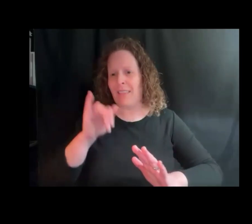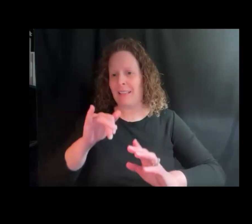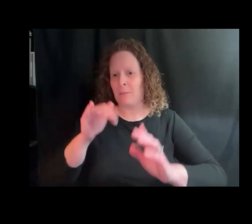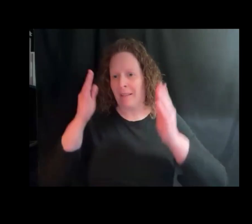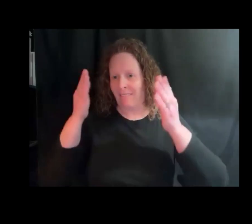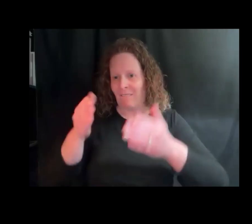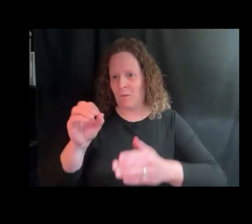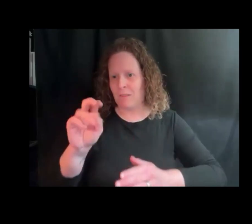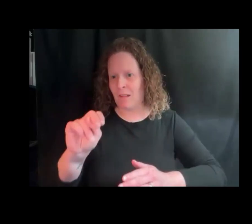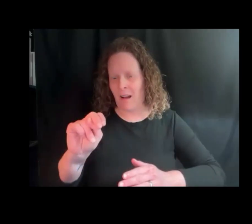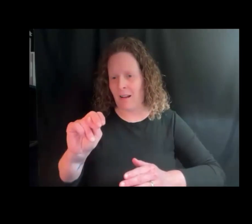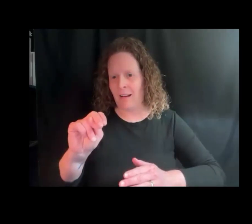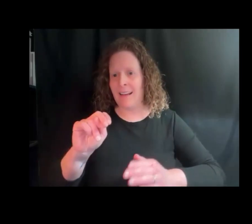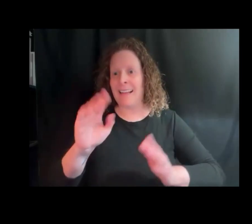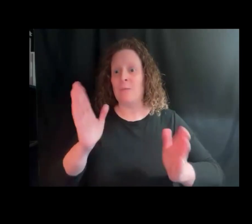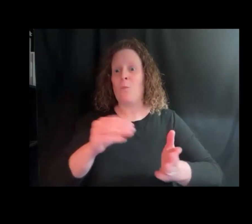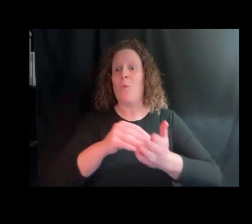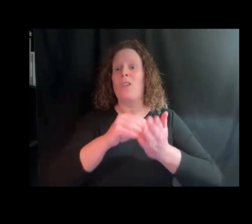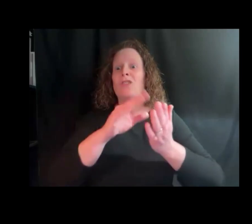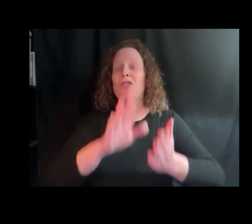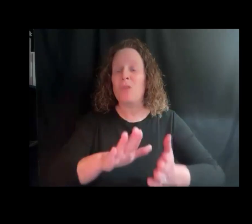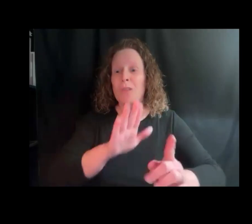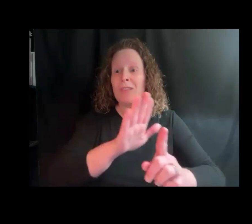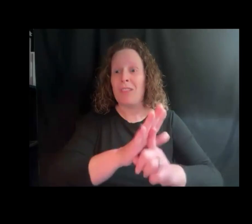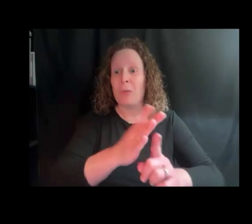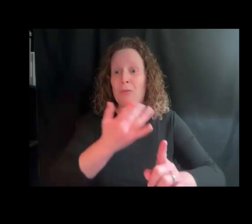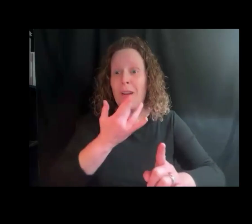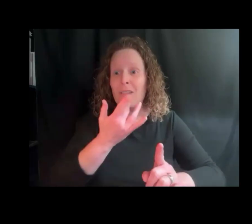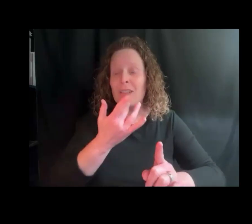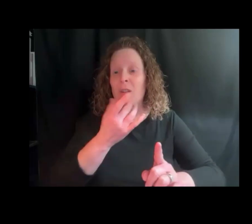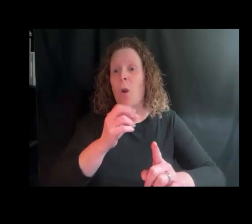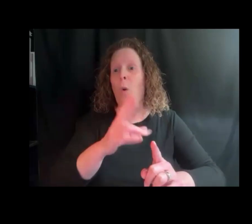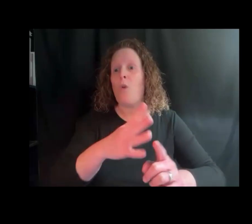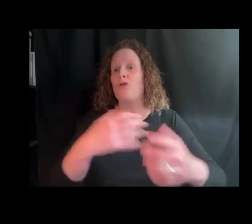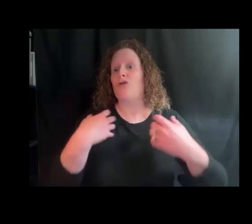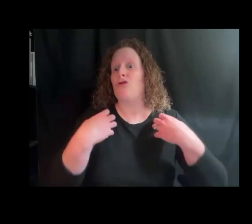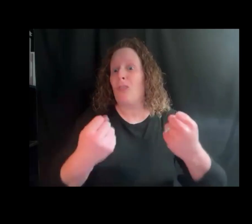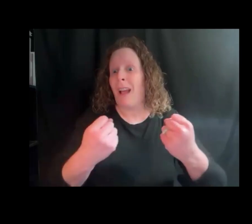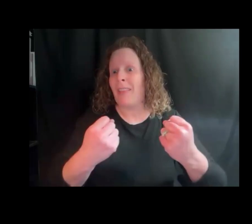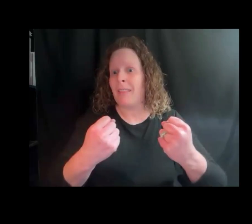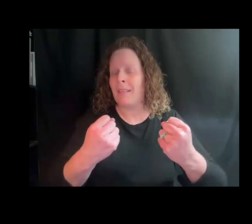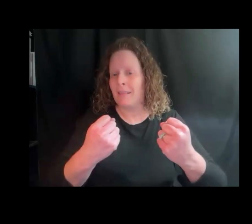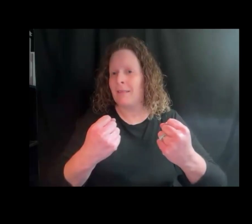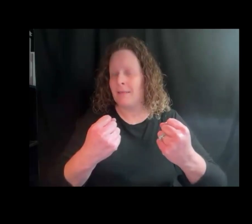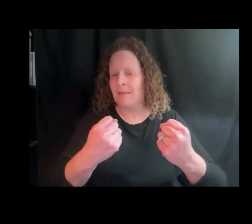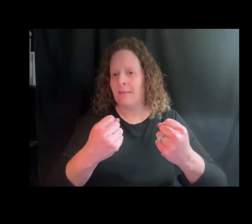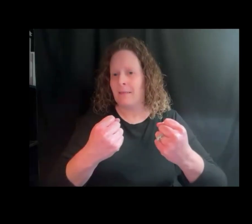I only do ASL I only do ASL. That is not what the interpreter needs to be focusing on in K through 12. The interpreter